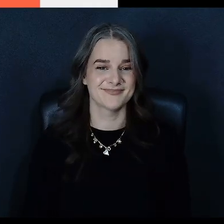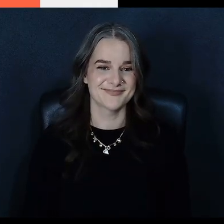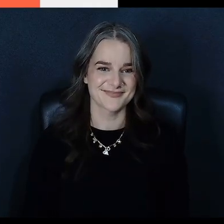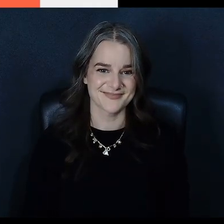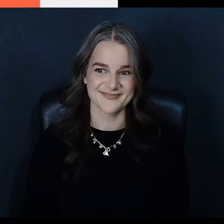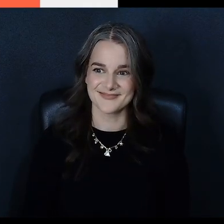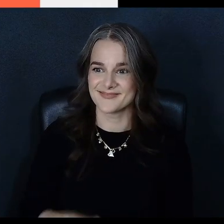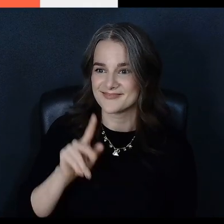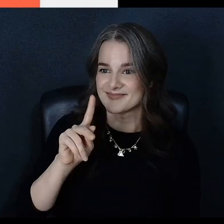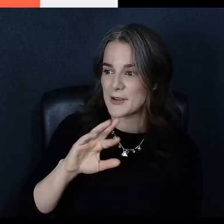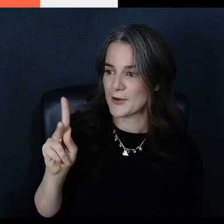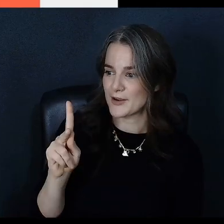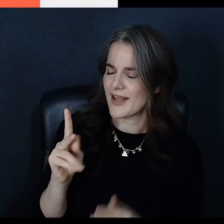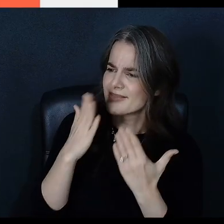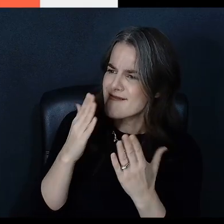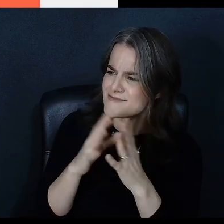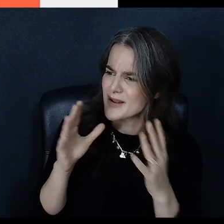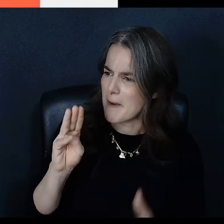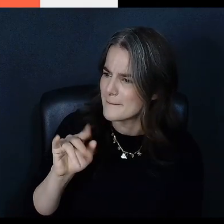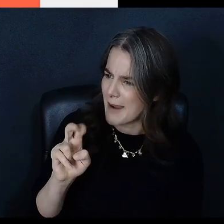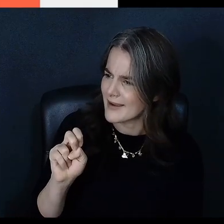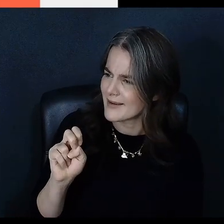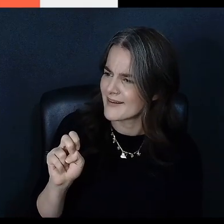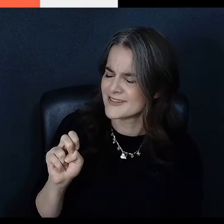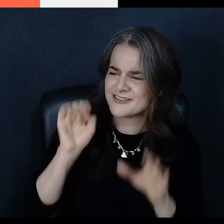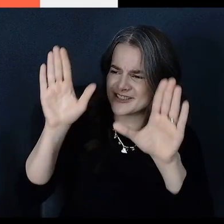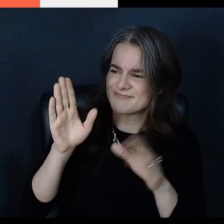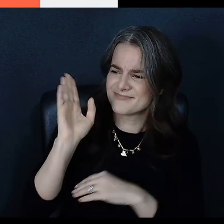for that great presentation. We really do appreciate it.